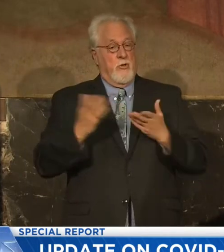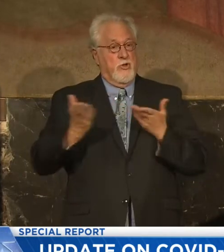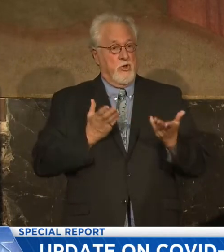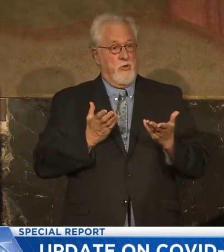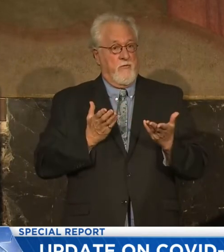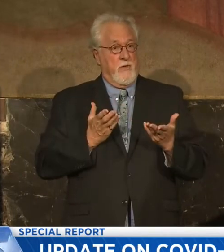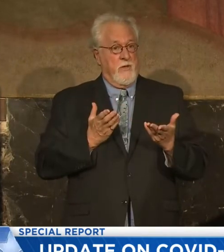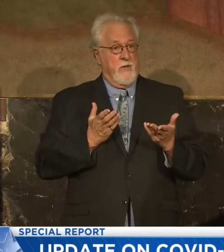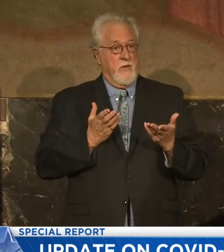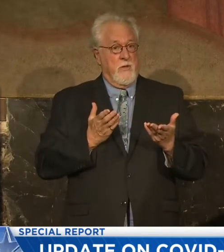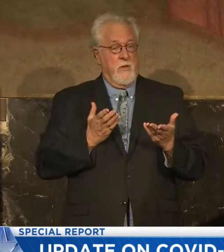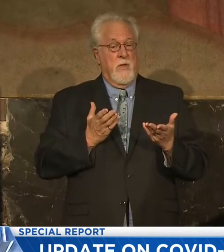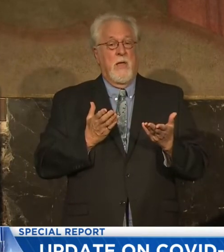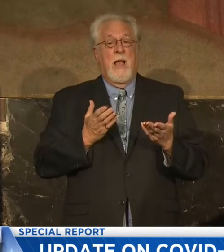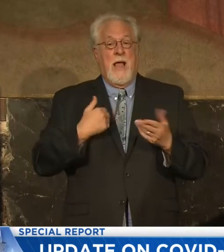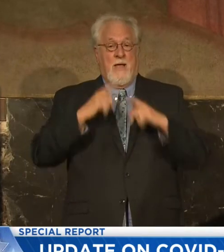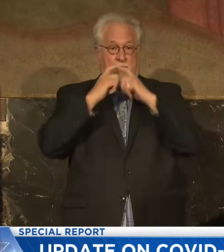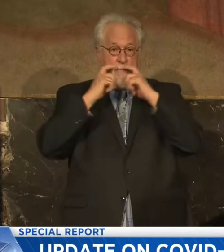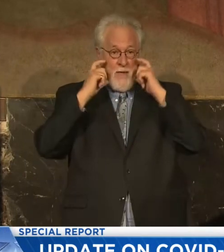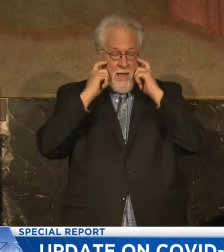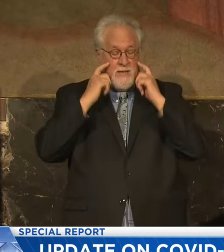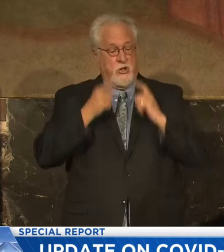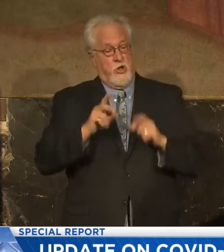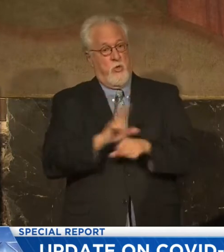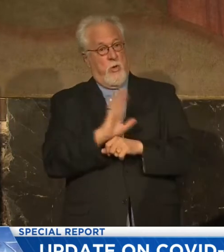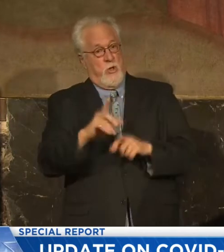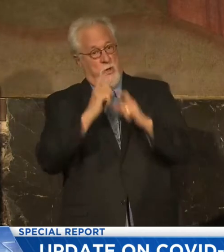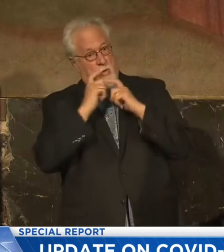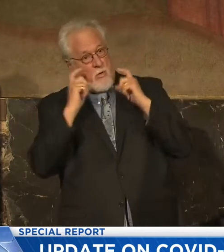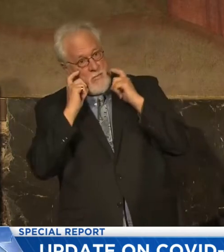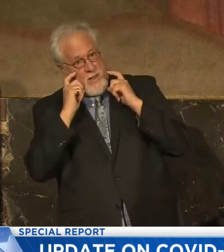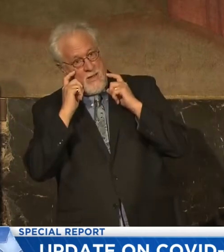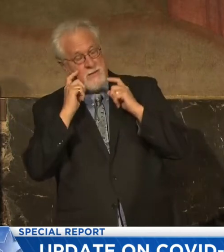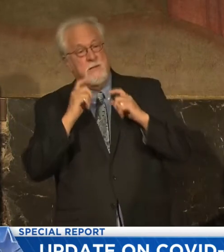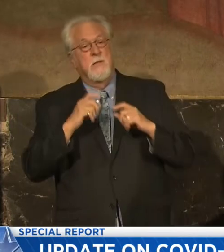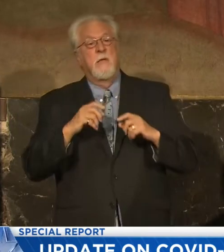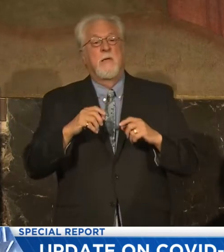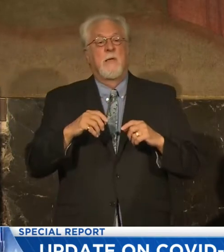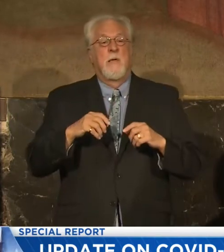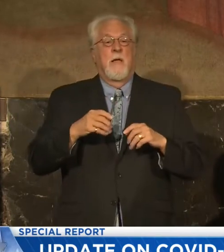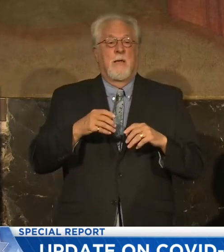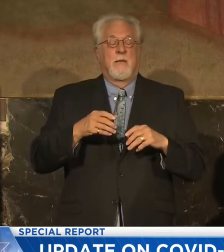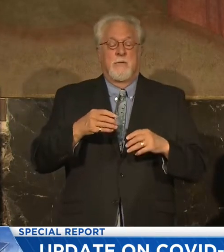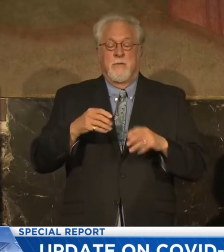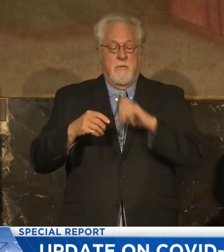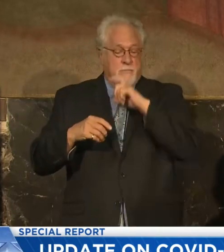HEALTH CONDITIONS, THAT'S DIABETES, KIDNEY DISEASE, ELSE, YOU'RE MUCH SAFER AT HOME.